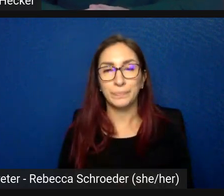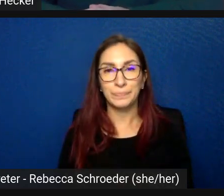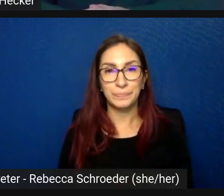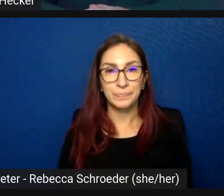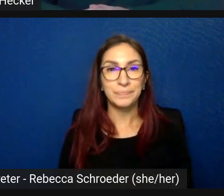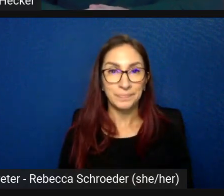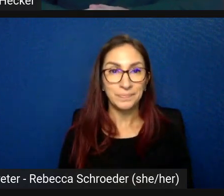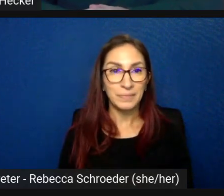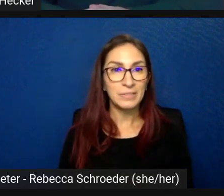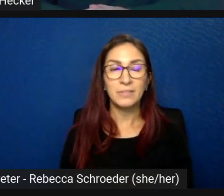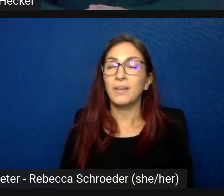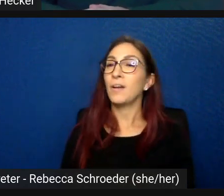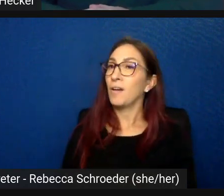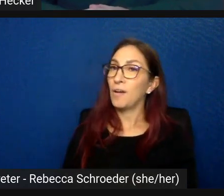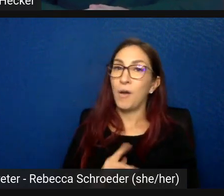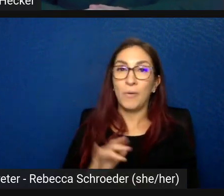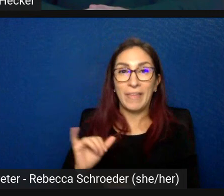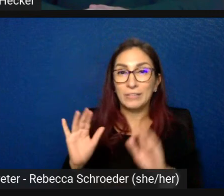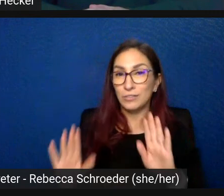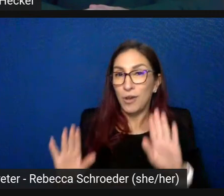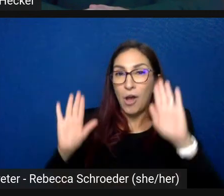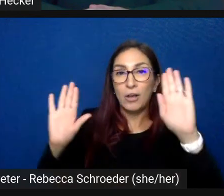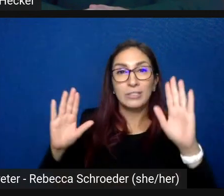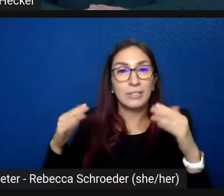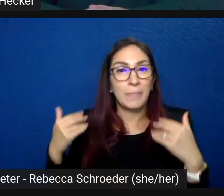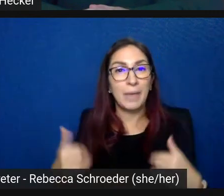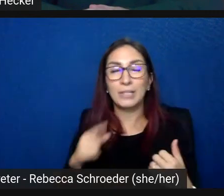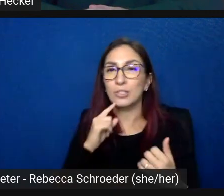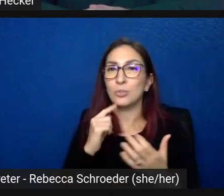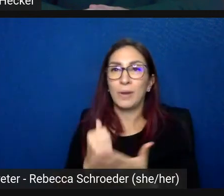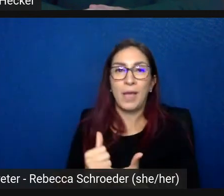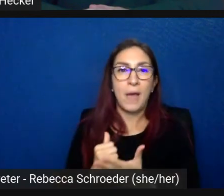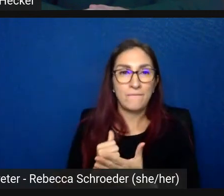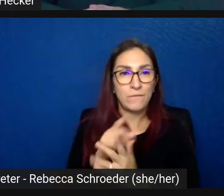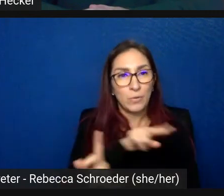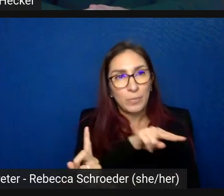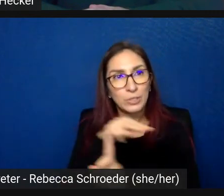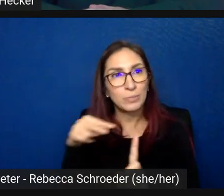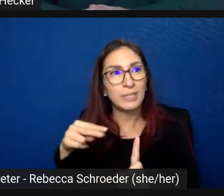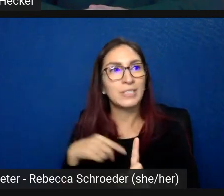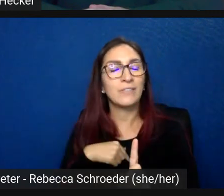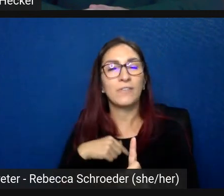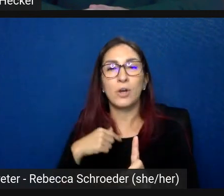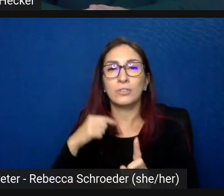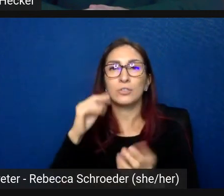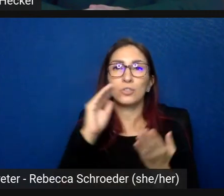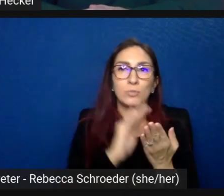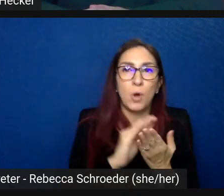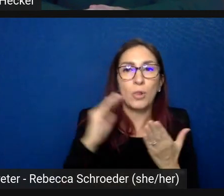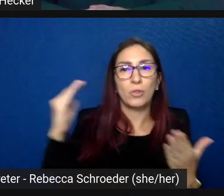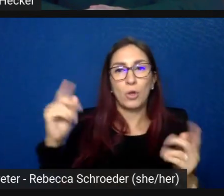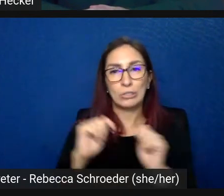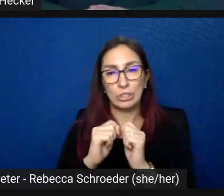That's awesome and super helpful perspectives on small and large teams, and all of that.